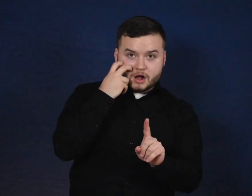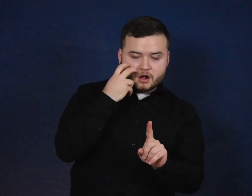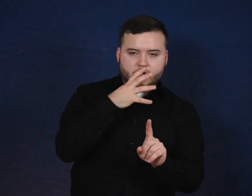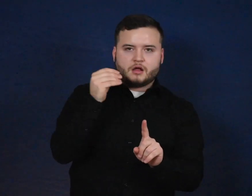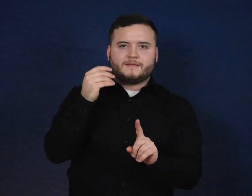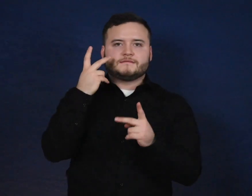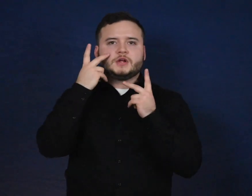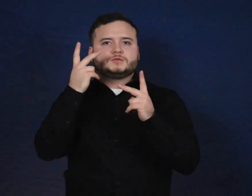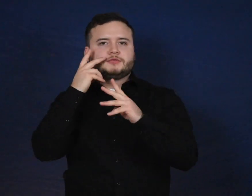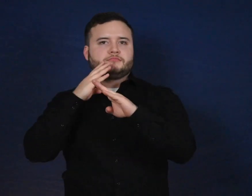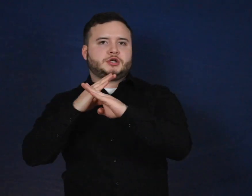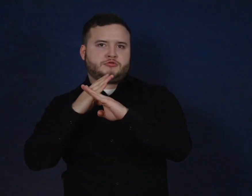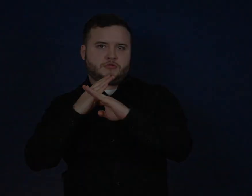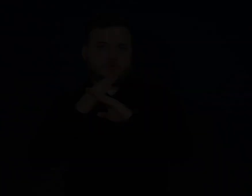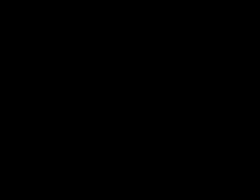and visually impaired.